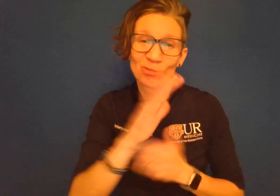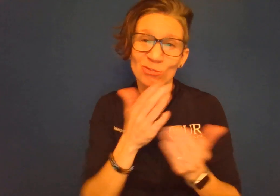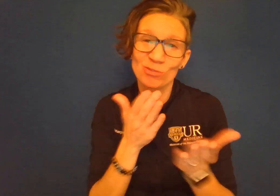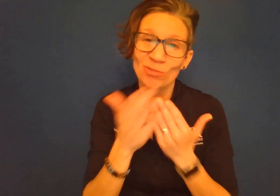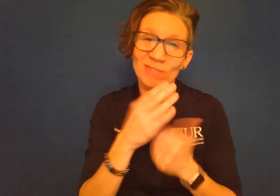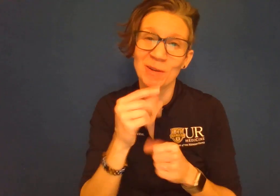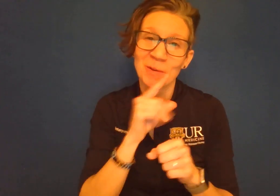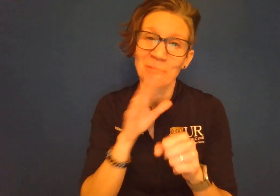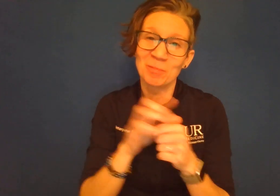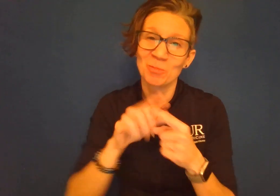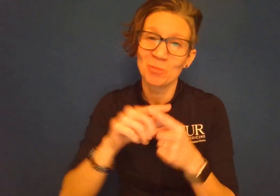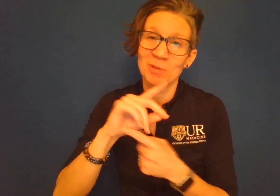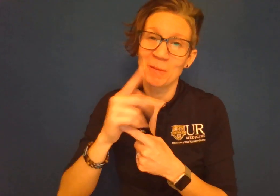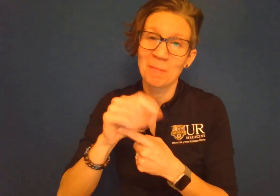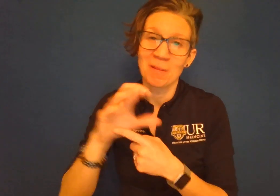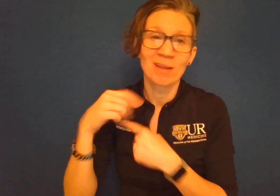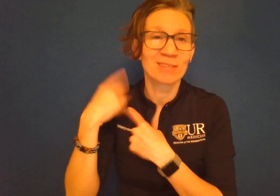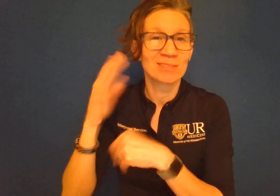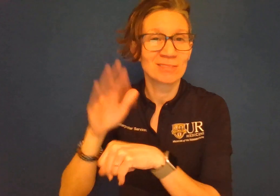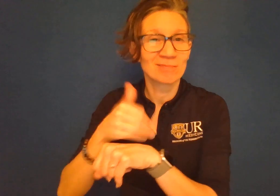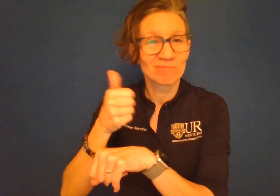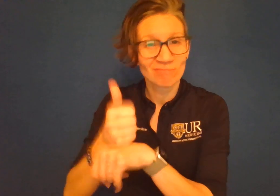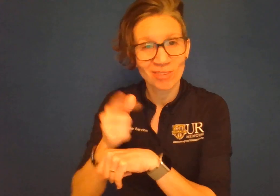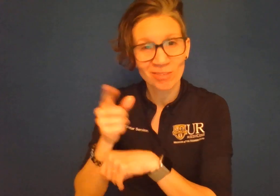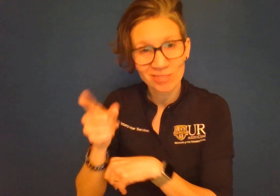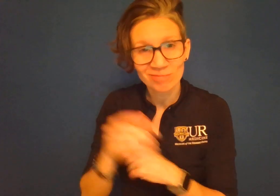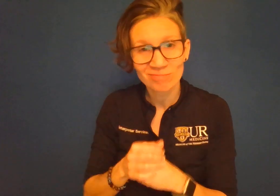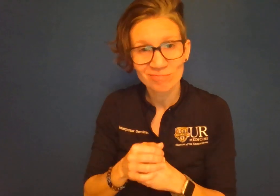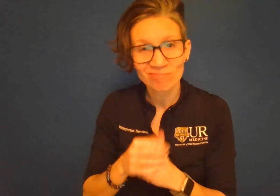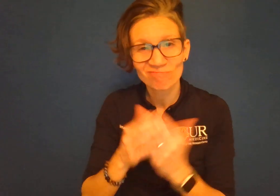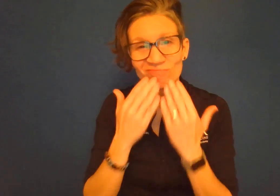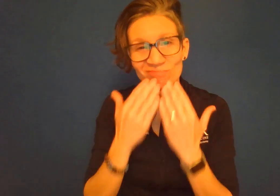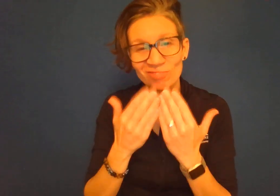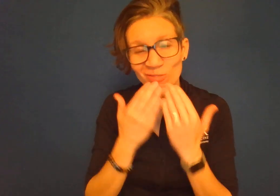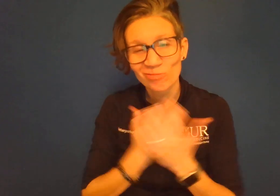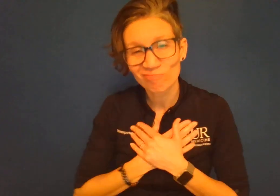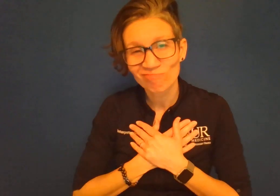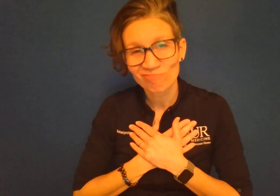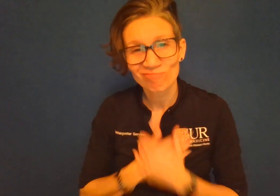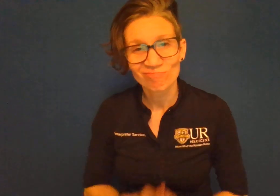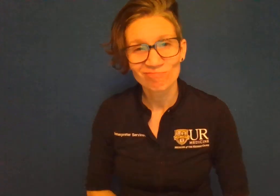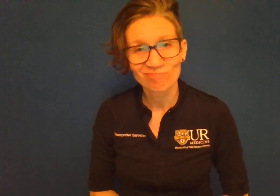for their service and commitment to DPAC since its inauguration. Thank you from our hearts.